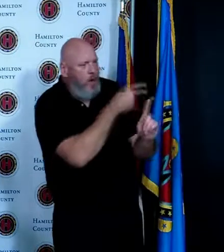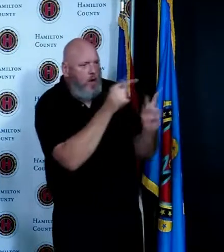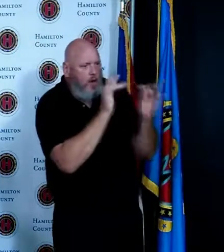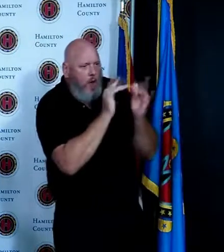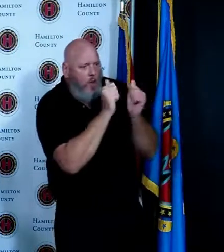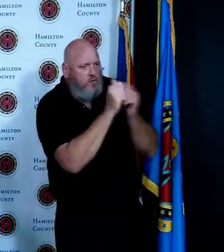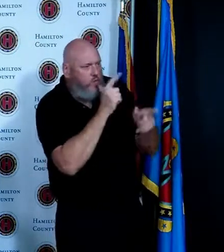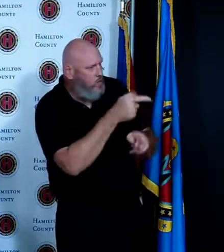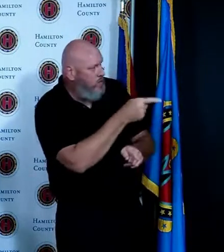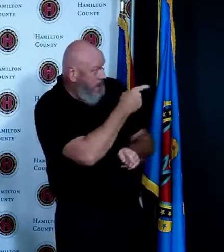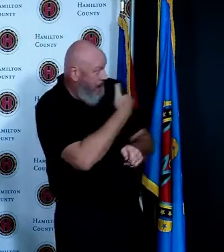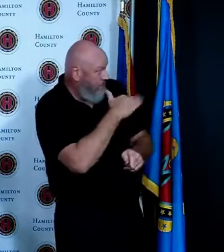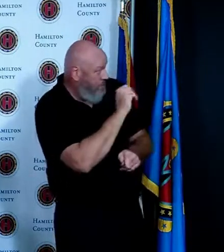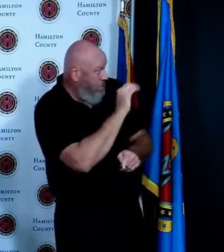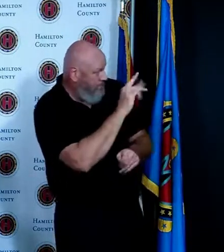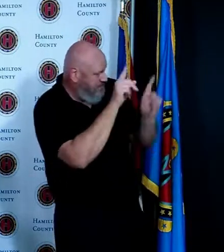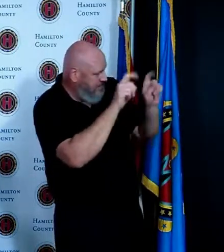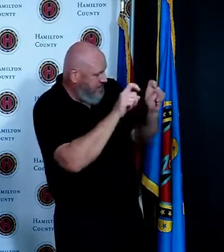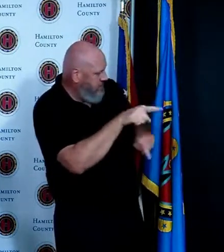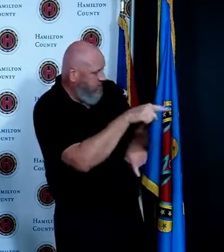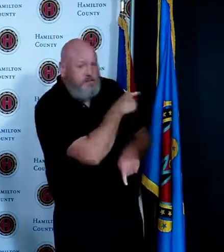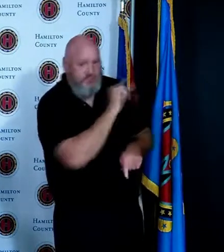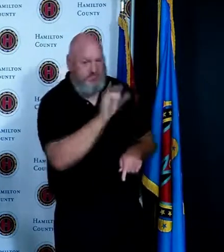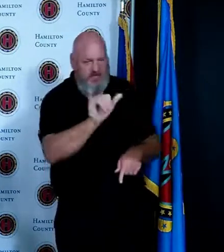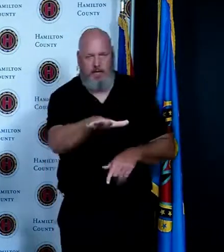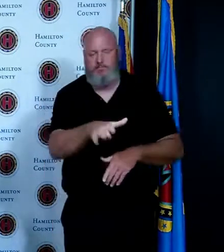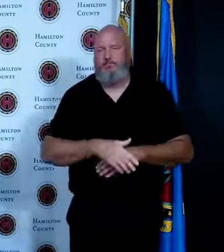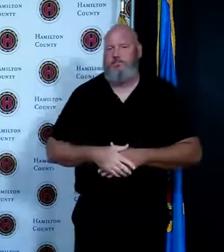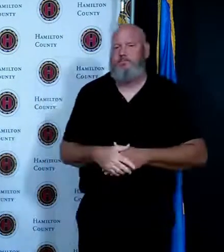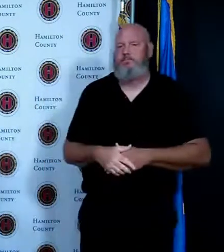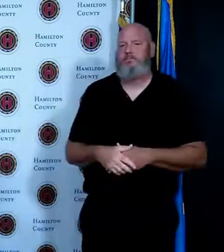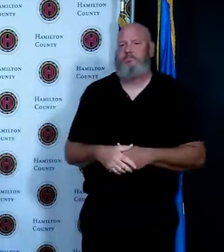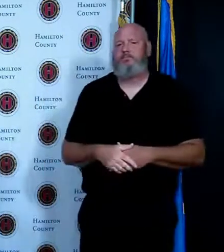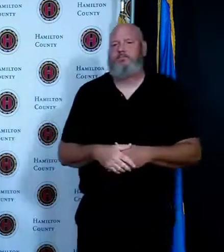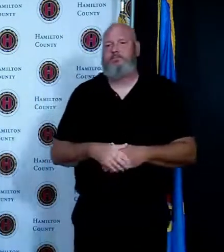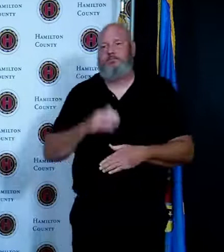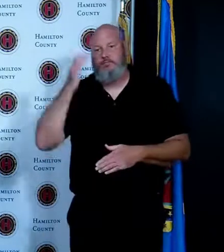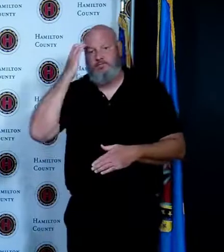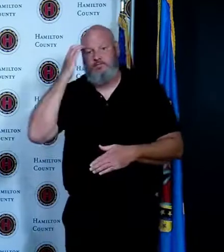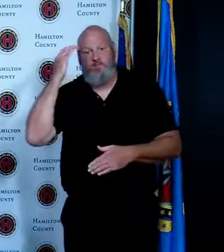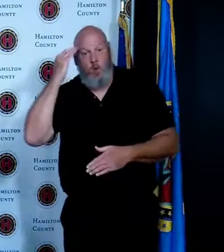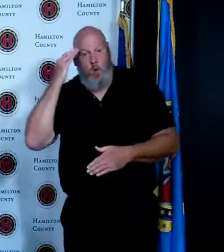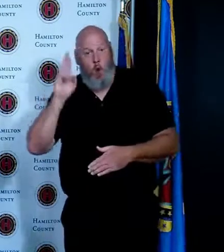value weekly on this press conference the reproductive number is starting to